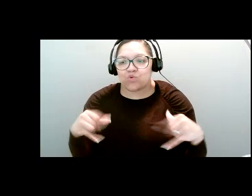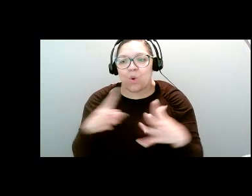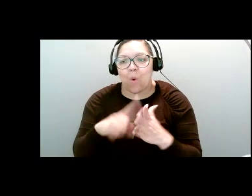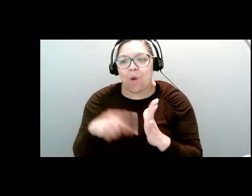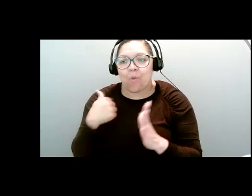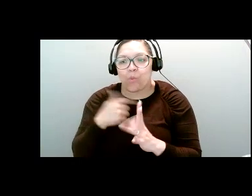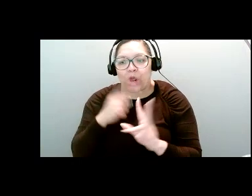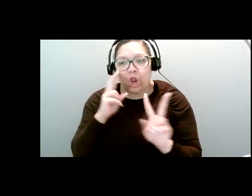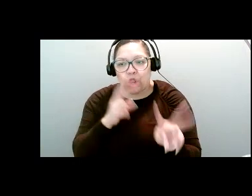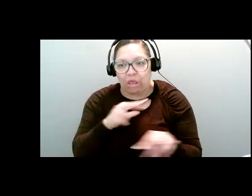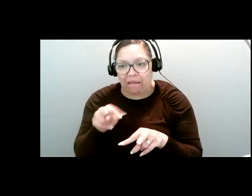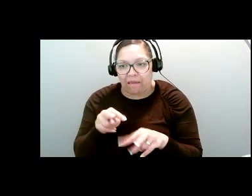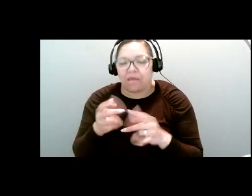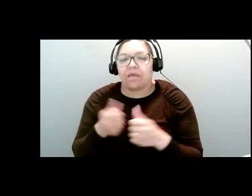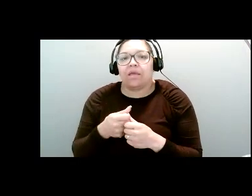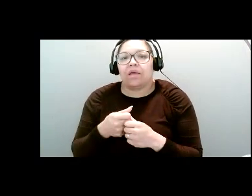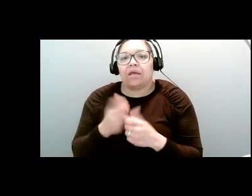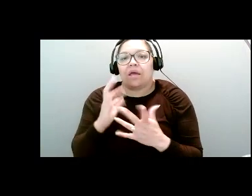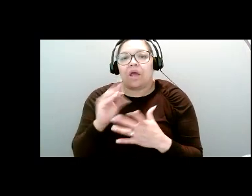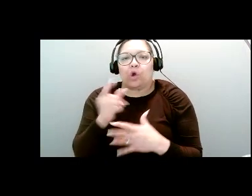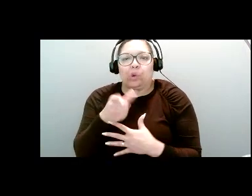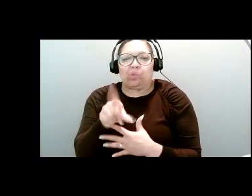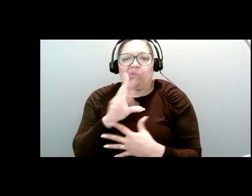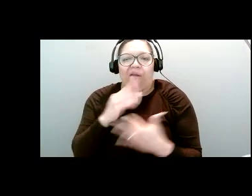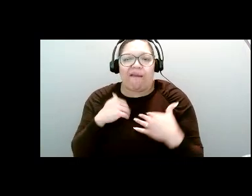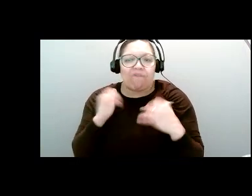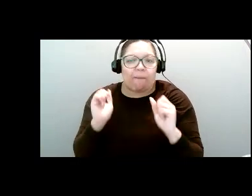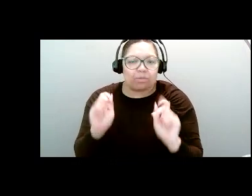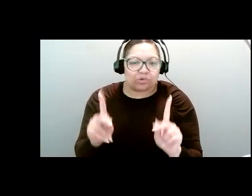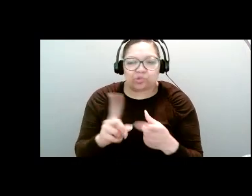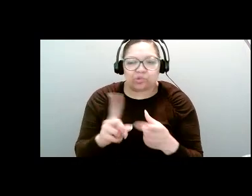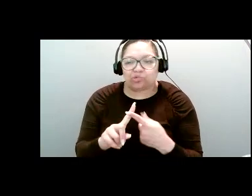And then we will you will have an opportunity to provide comments.